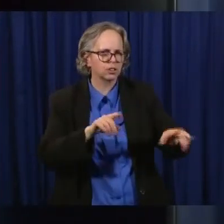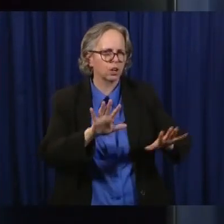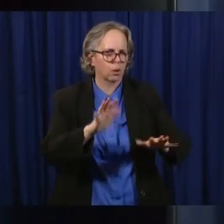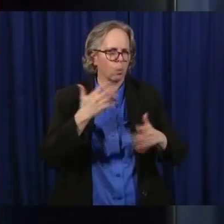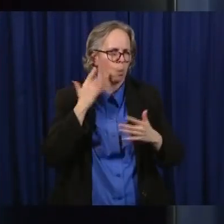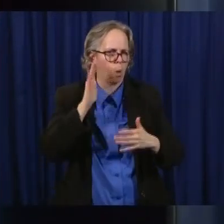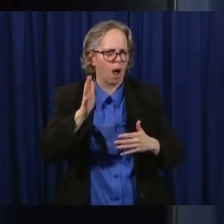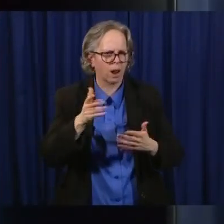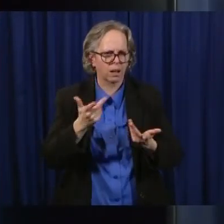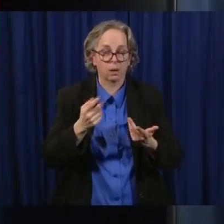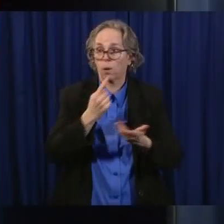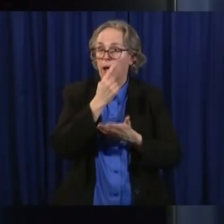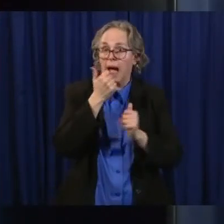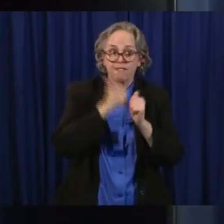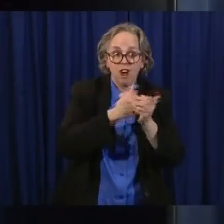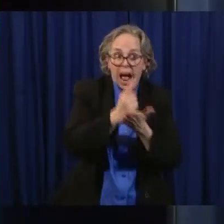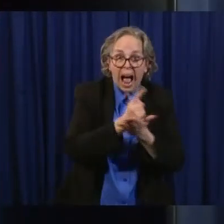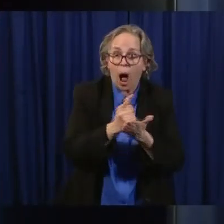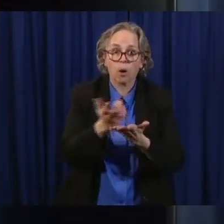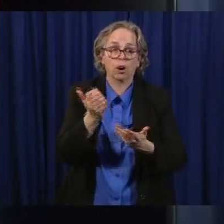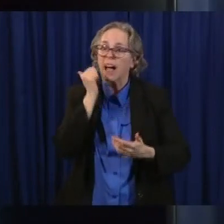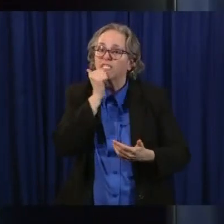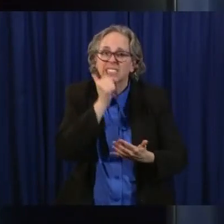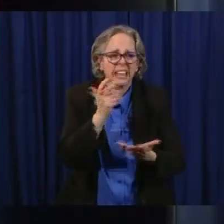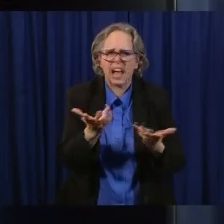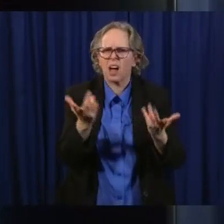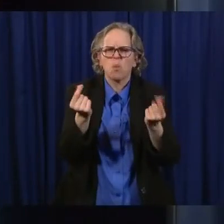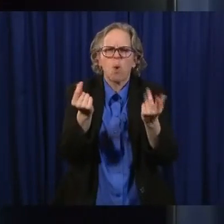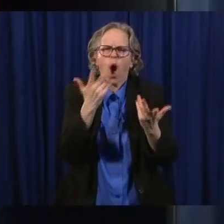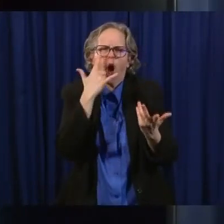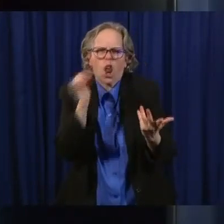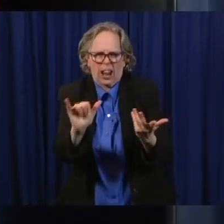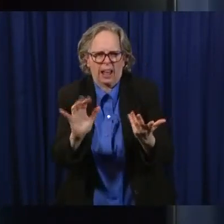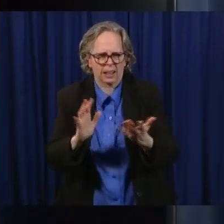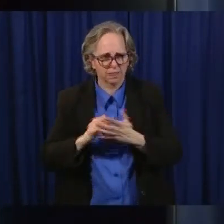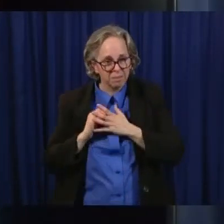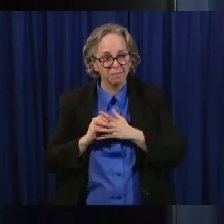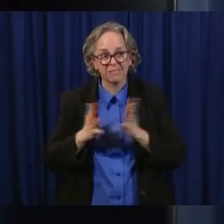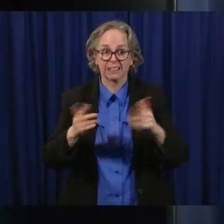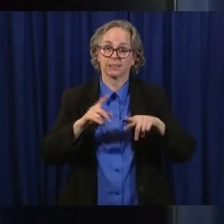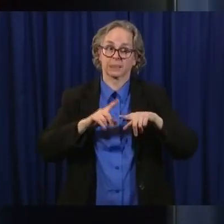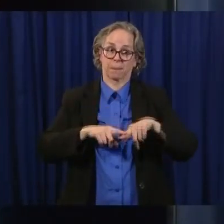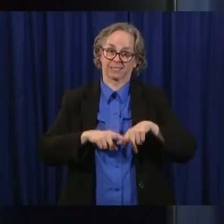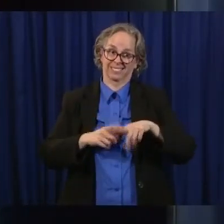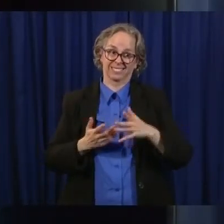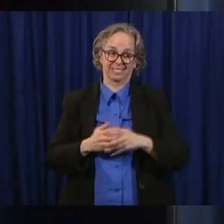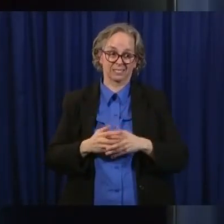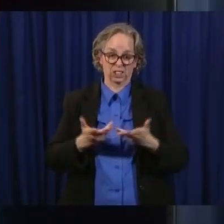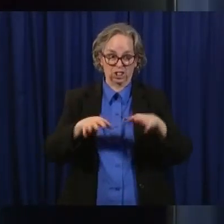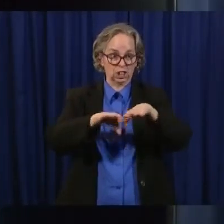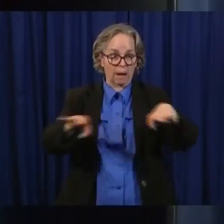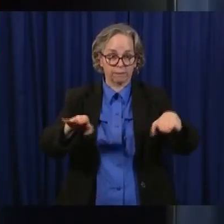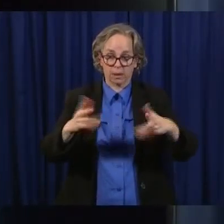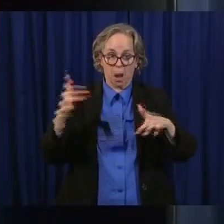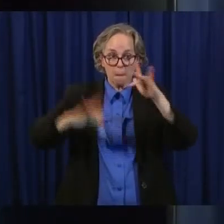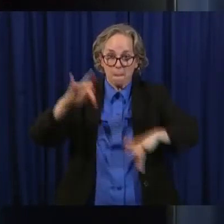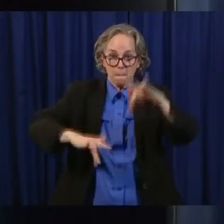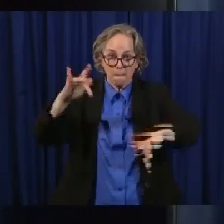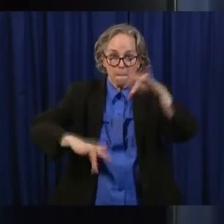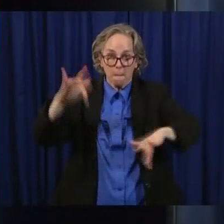THAT MEAN? THAT'S WHAT SOME MODELS ARE TRYING TO ANSWER AS SOON AS POSSIBLE. WHAT DOES THIS ALSO MEAN BY WAY OF FOCUSING ON DIFFERENT TYPES